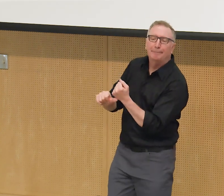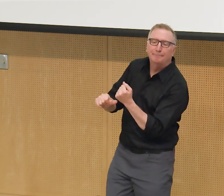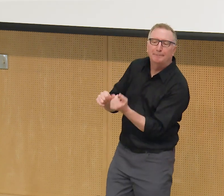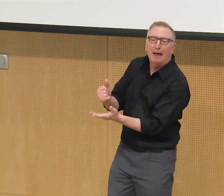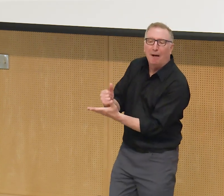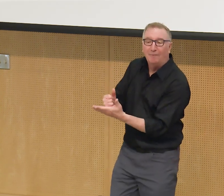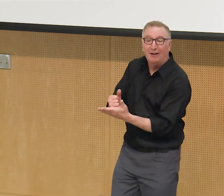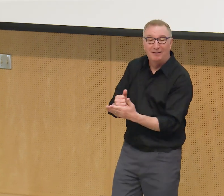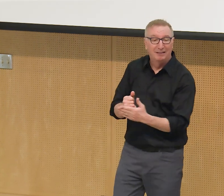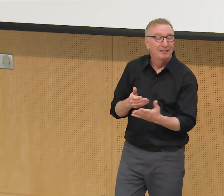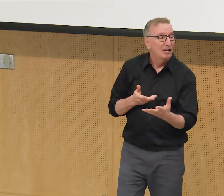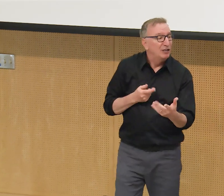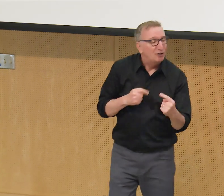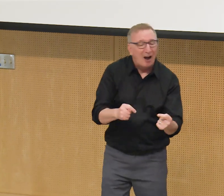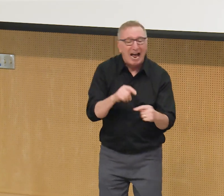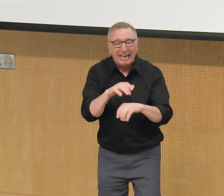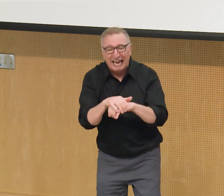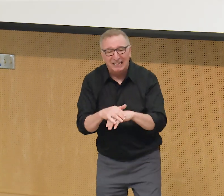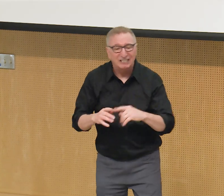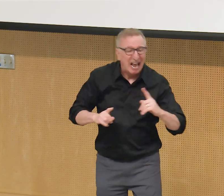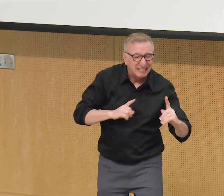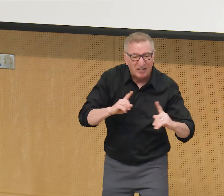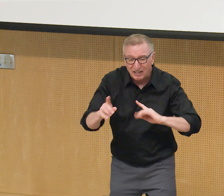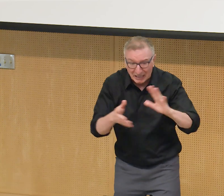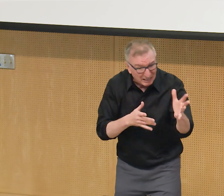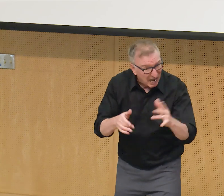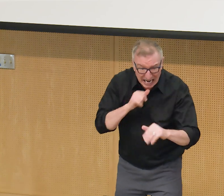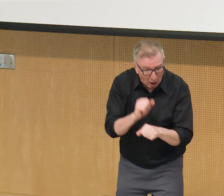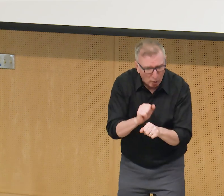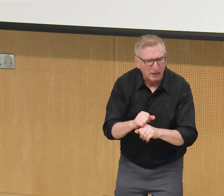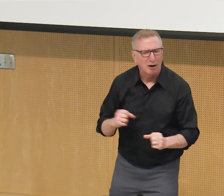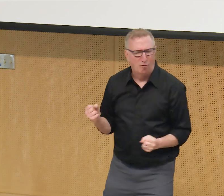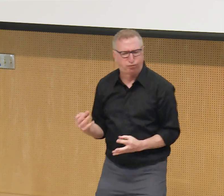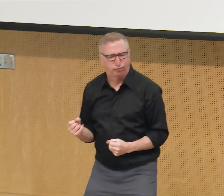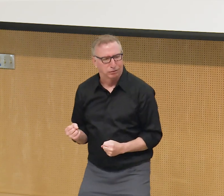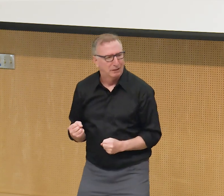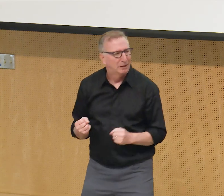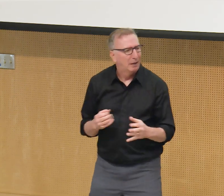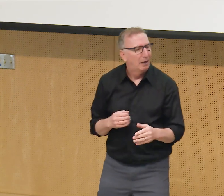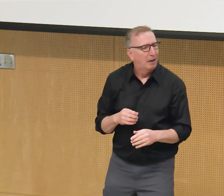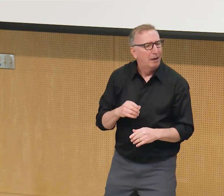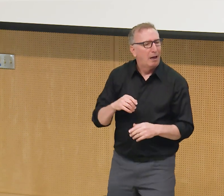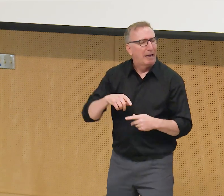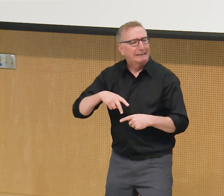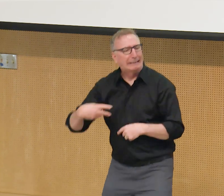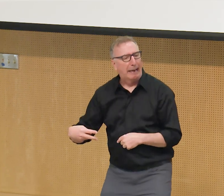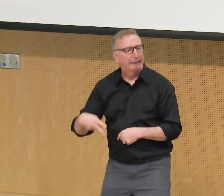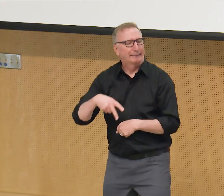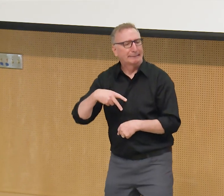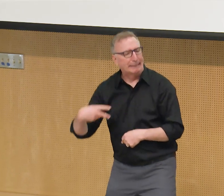but back then, they didn't have as much sign language. They tried to include some English but it wasn't working,